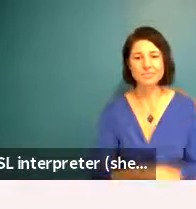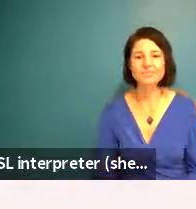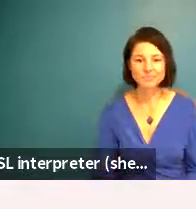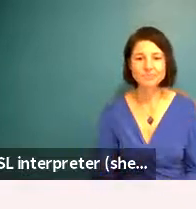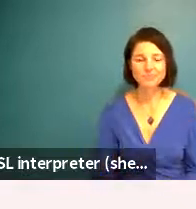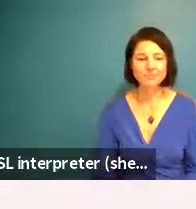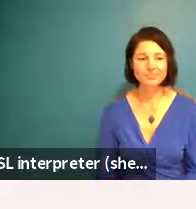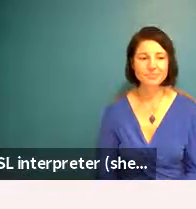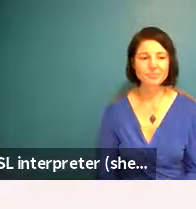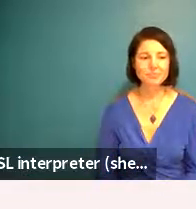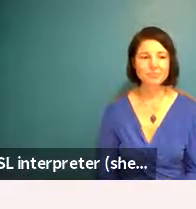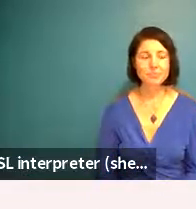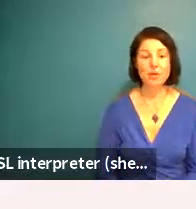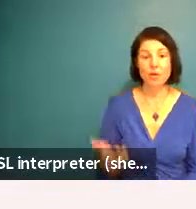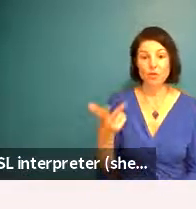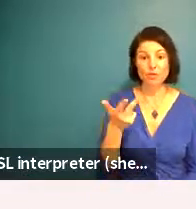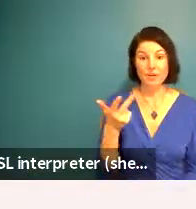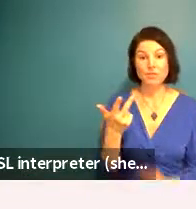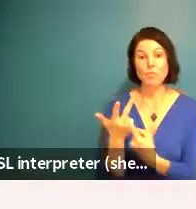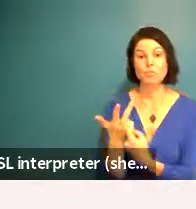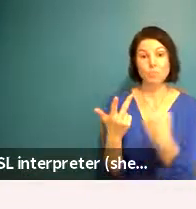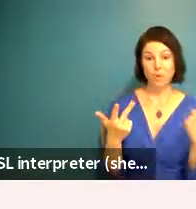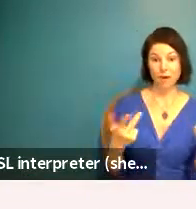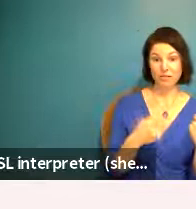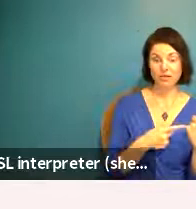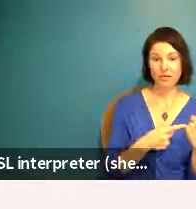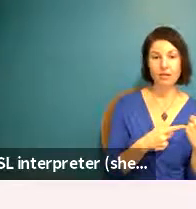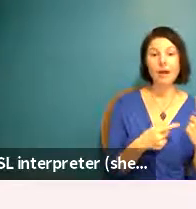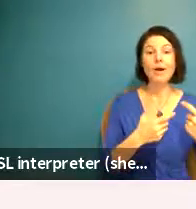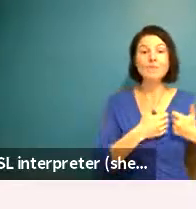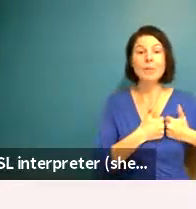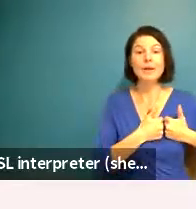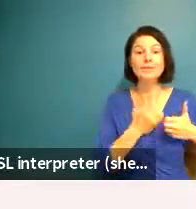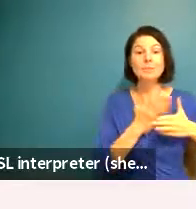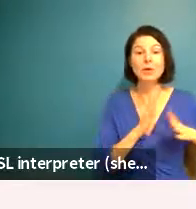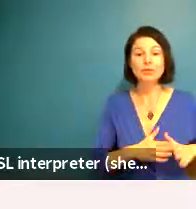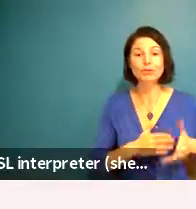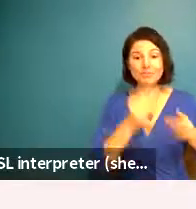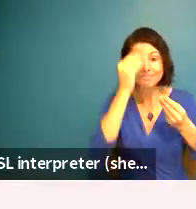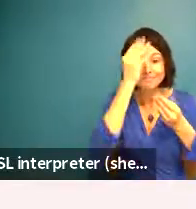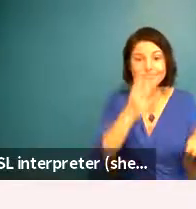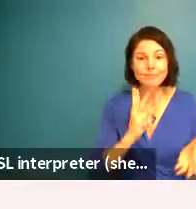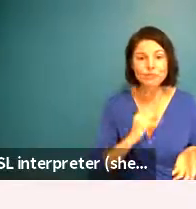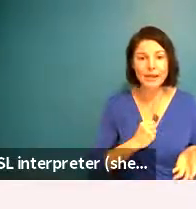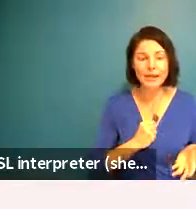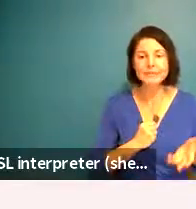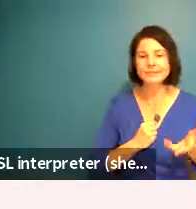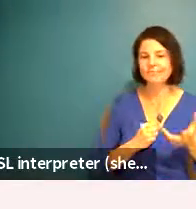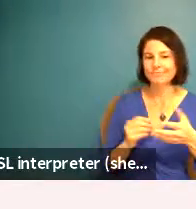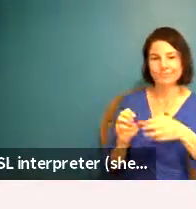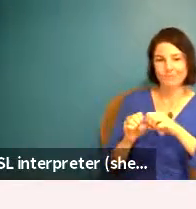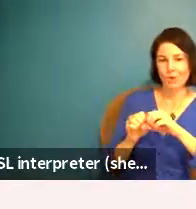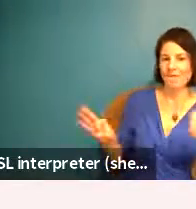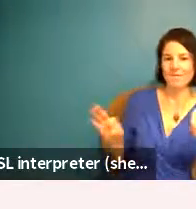About one out of every three of us lose our romantic partner after we come out to them as trans. About one fifth of us who have